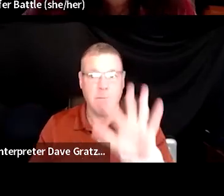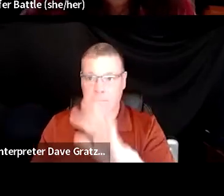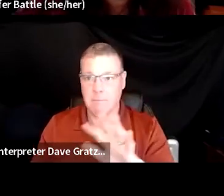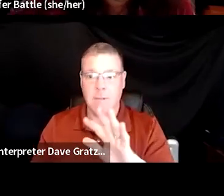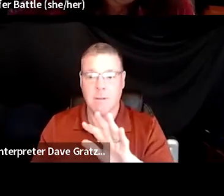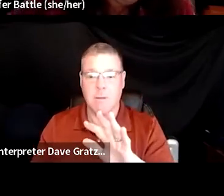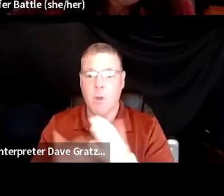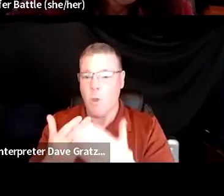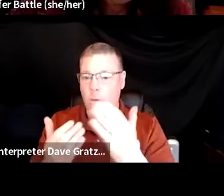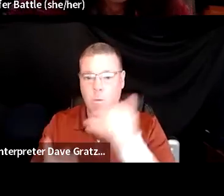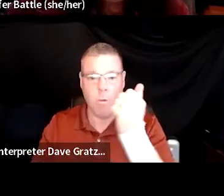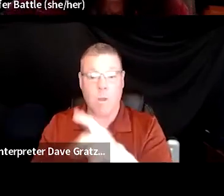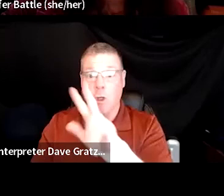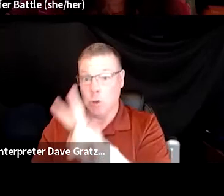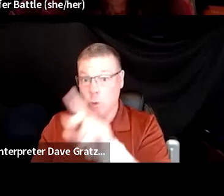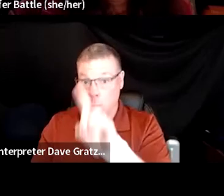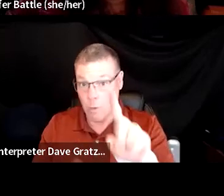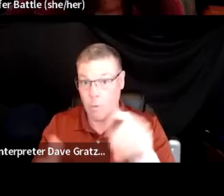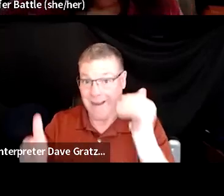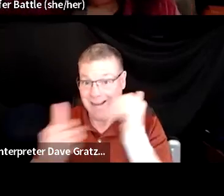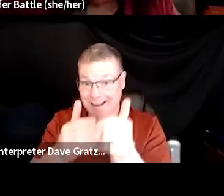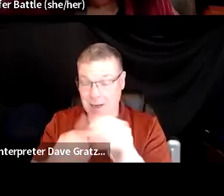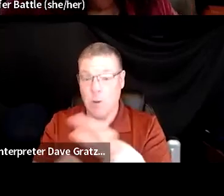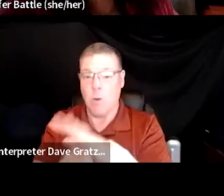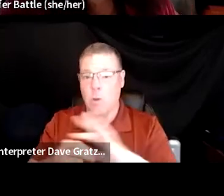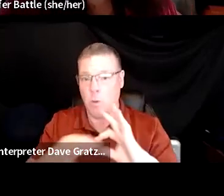where there is a 211 center near them, they're coordinating at some level with.